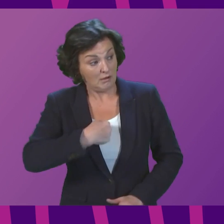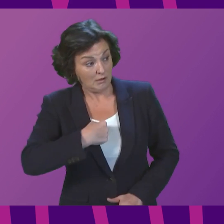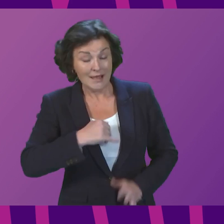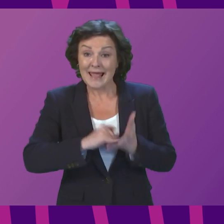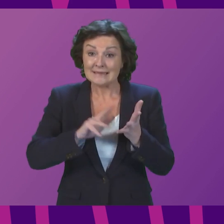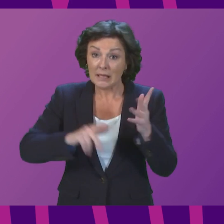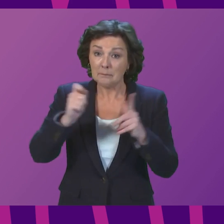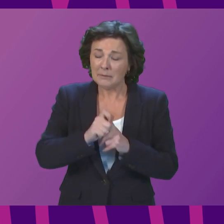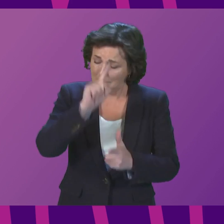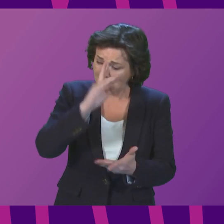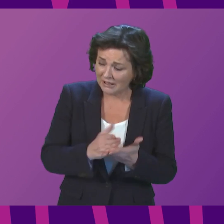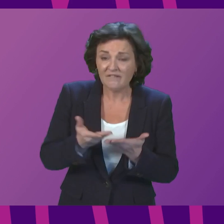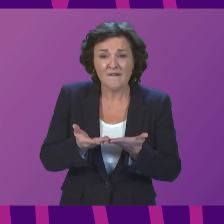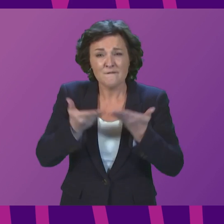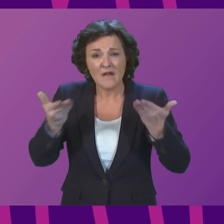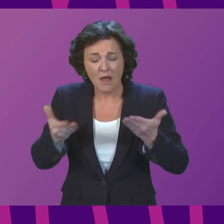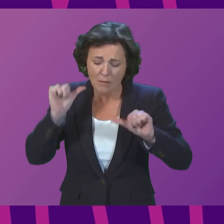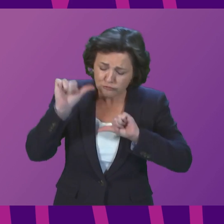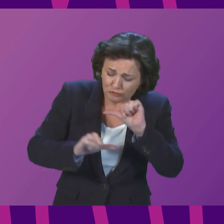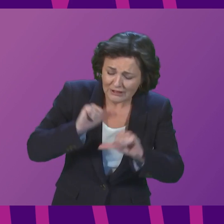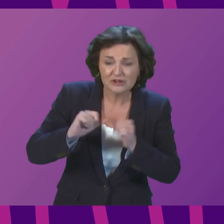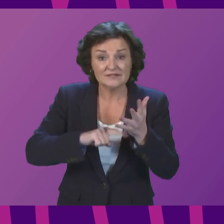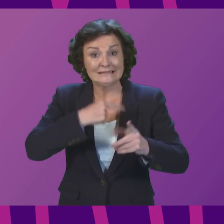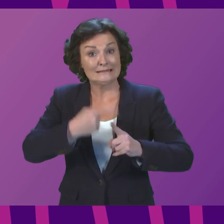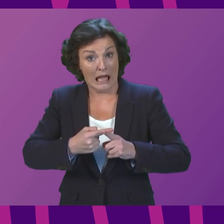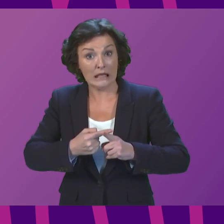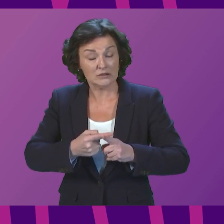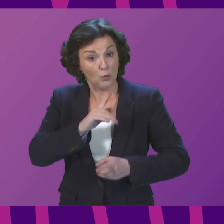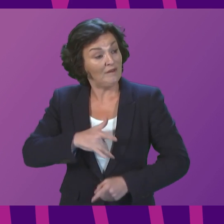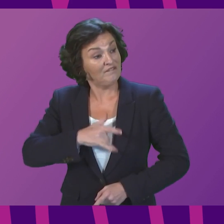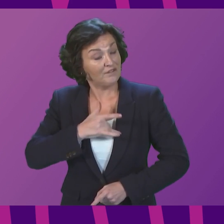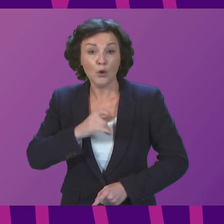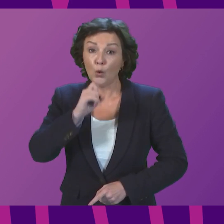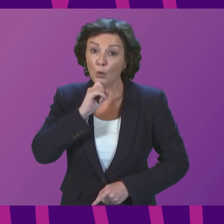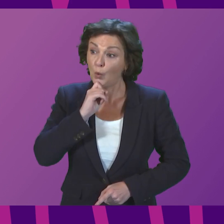Those who have the broadest shoulders should pay the most, which certainly includes companies,